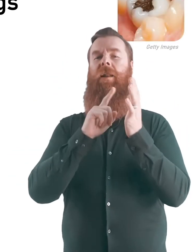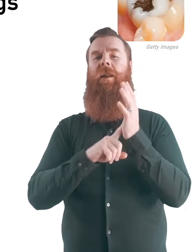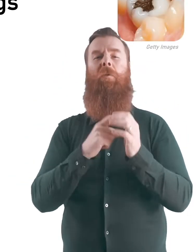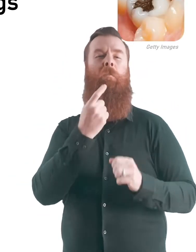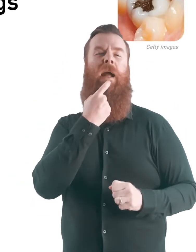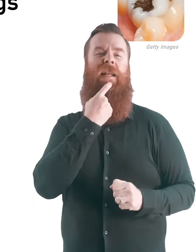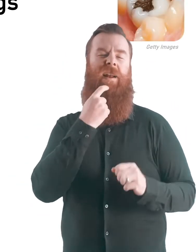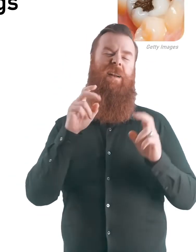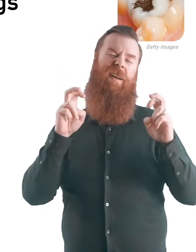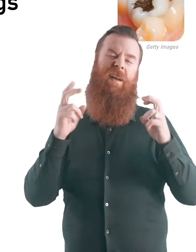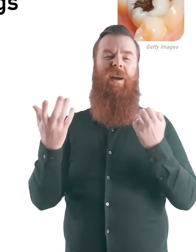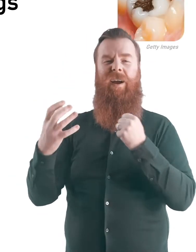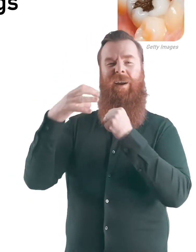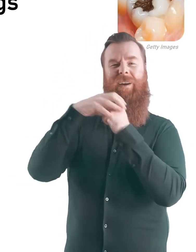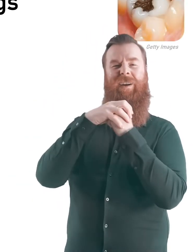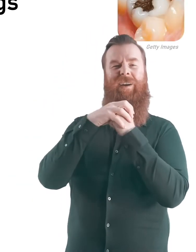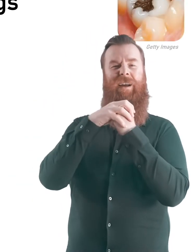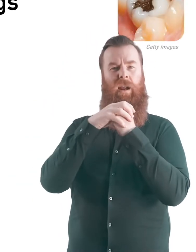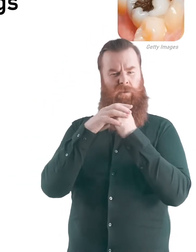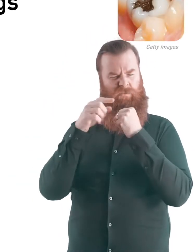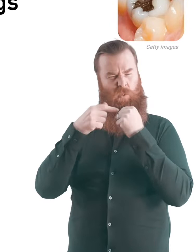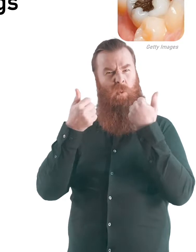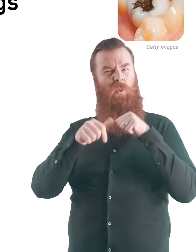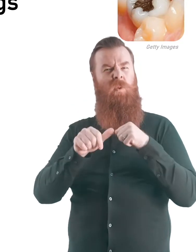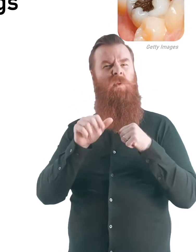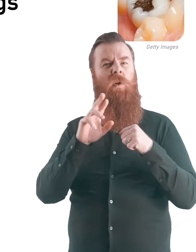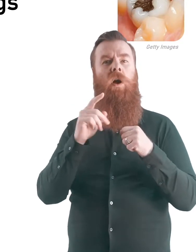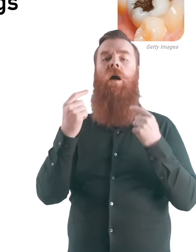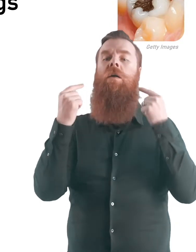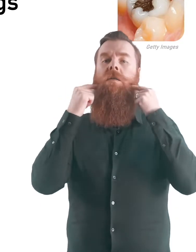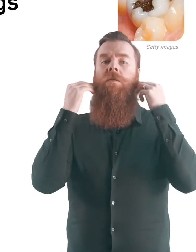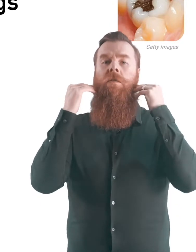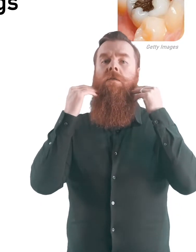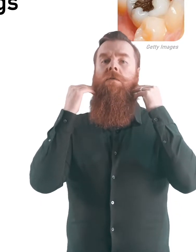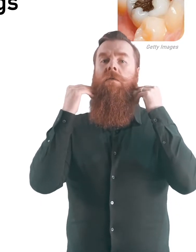It is used to fix premolar and molar teeth.